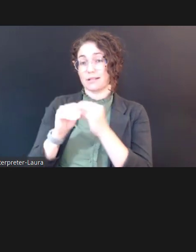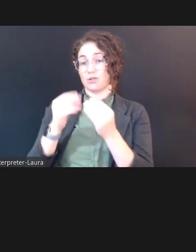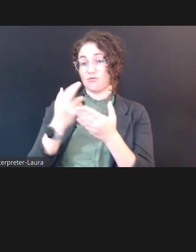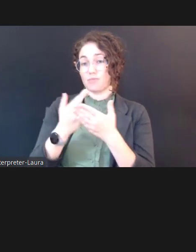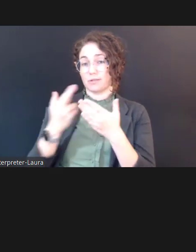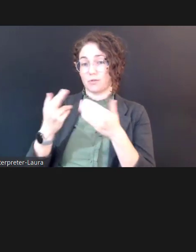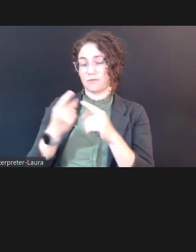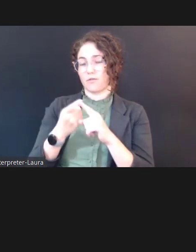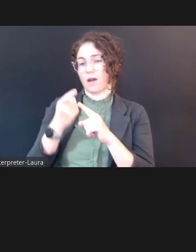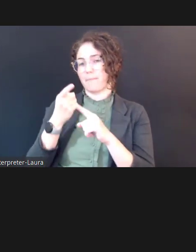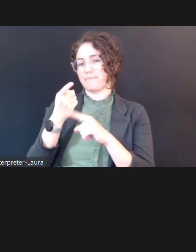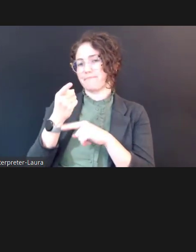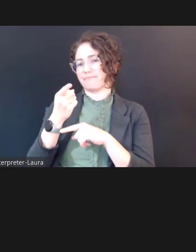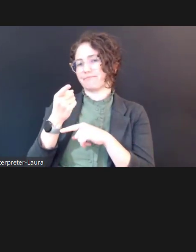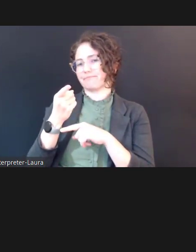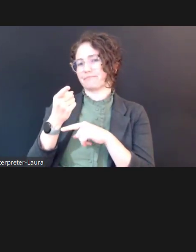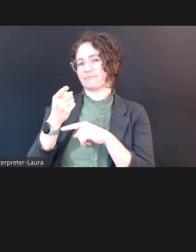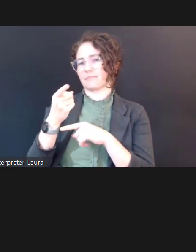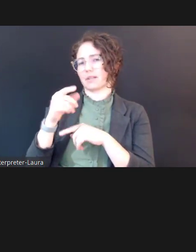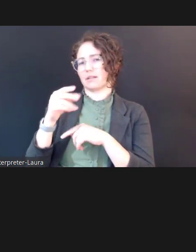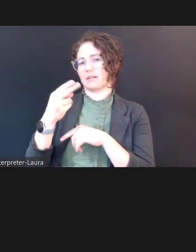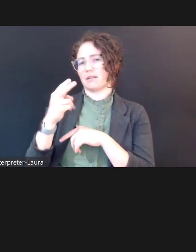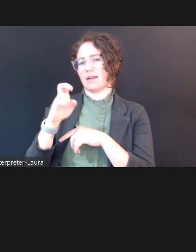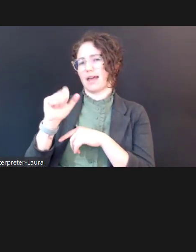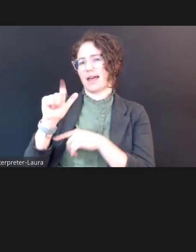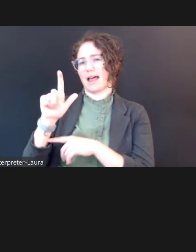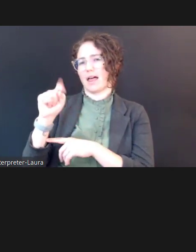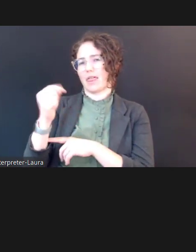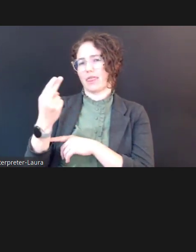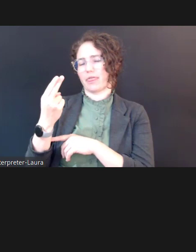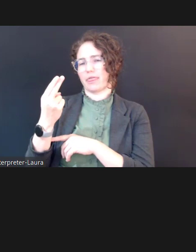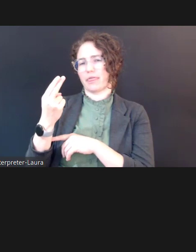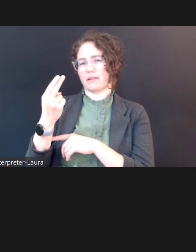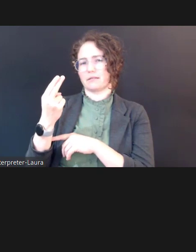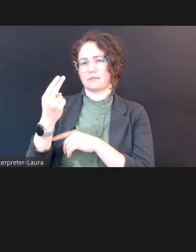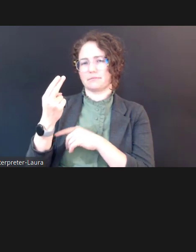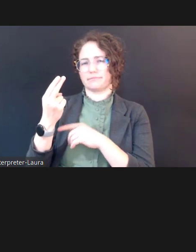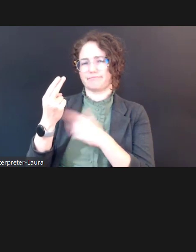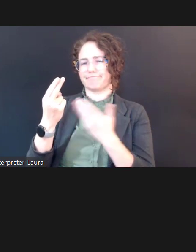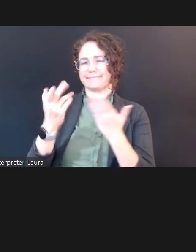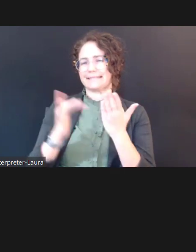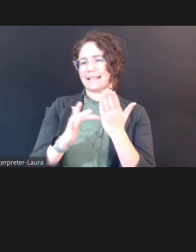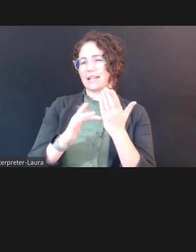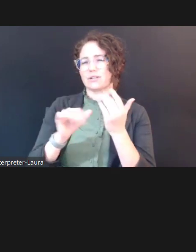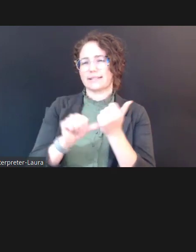resources from the health technical assistance center and this is their